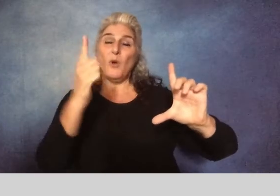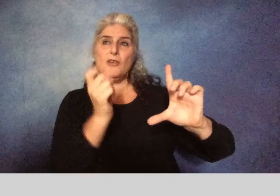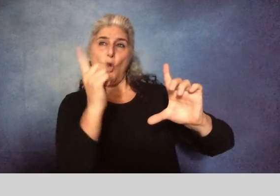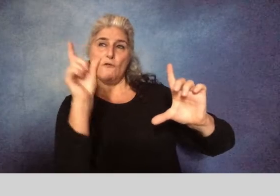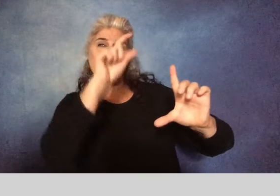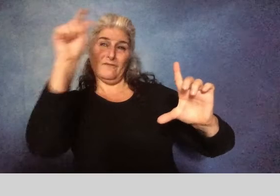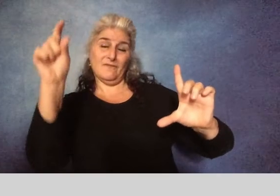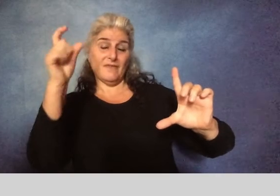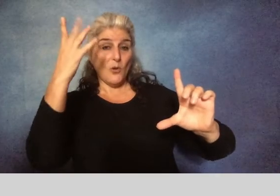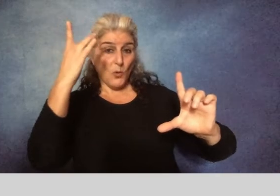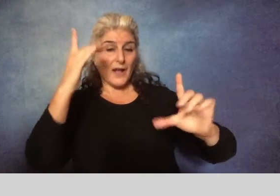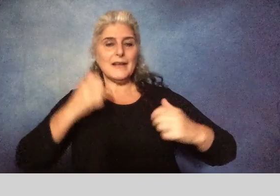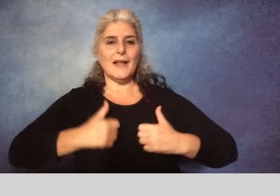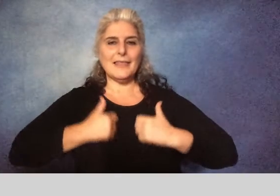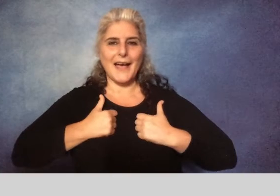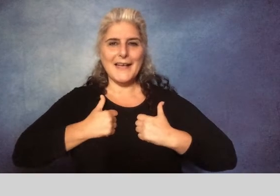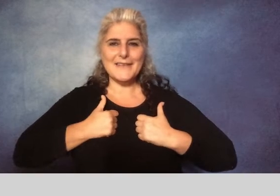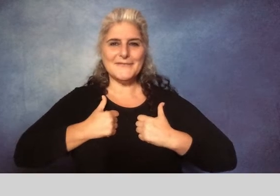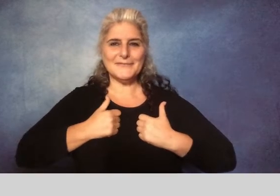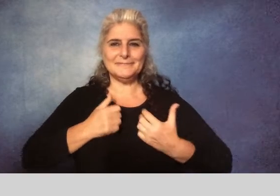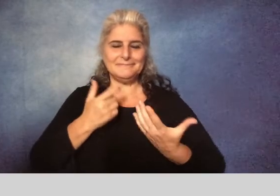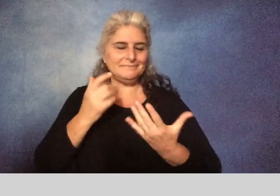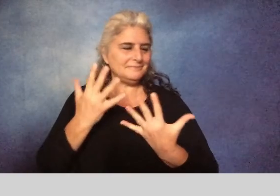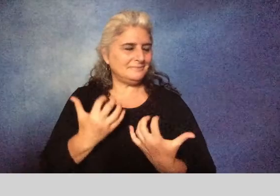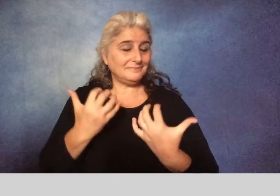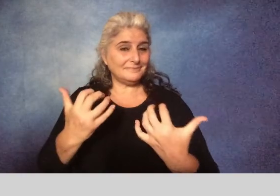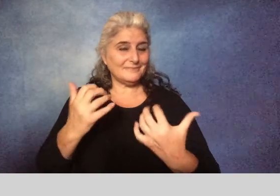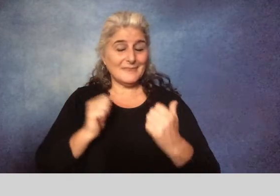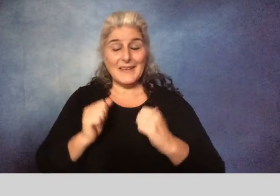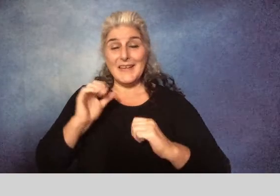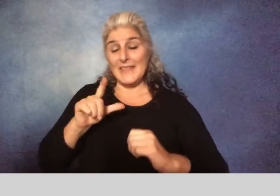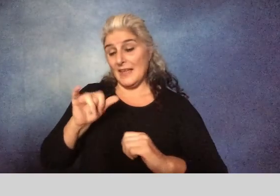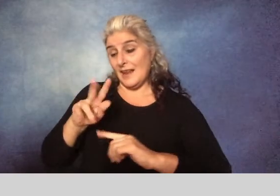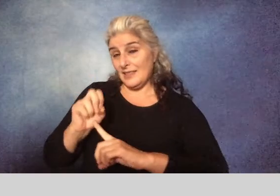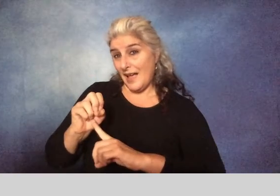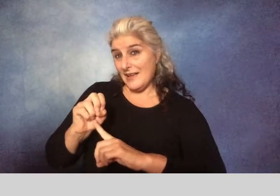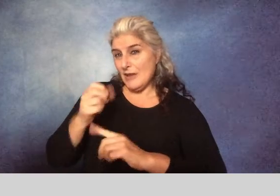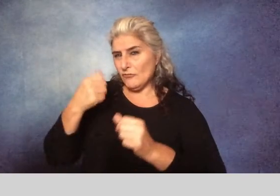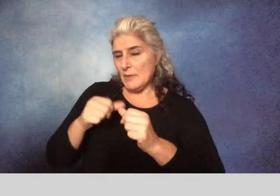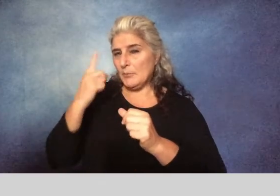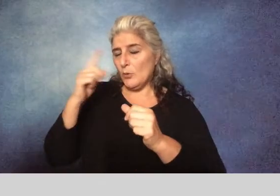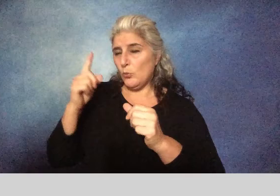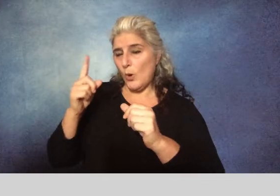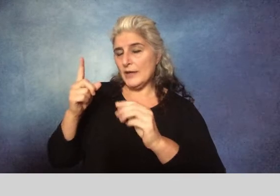Given that one of the track features I mentioned earlier explicitly measures liveness, this probably explains